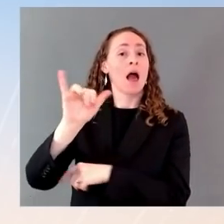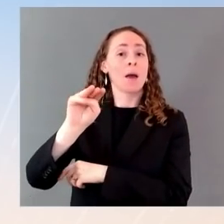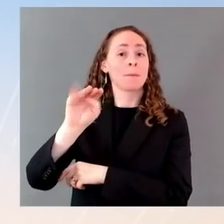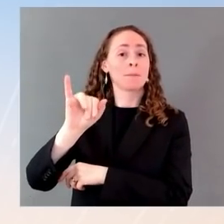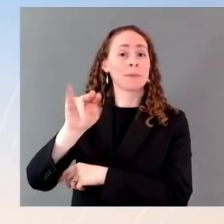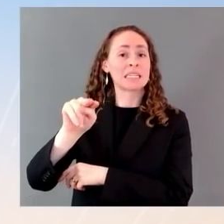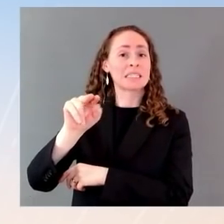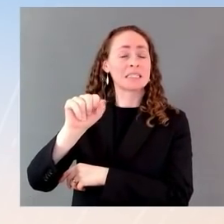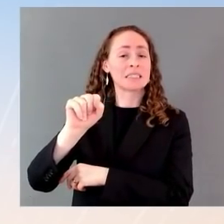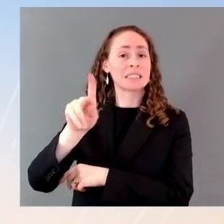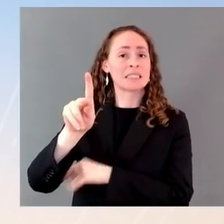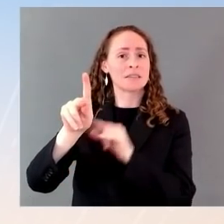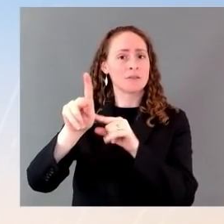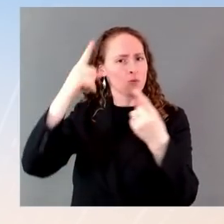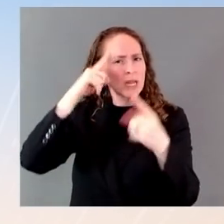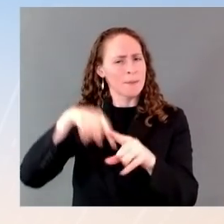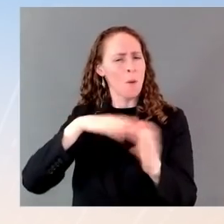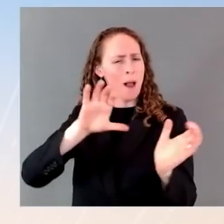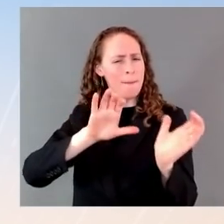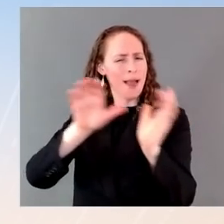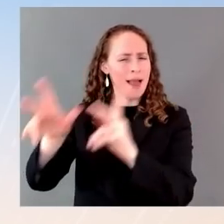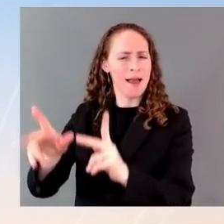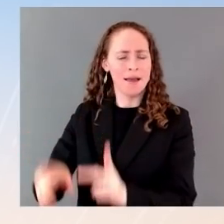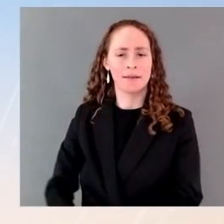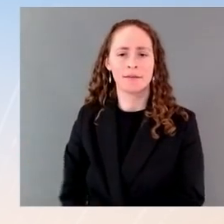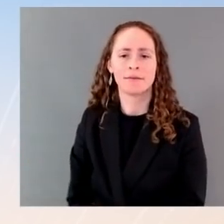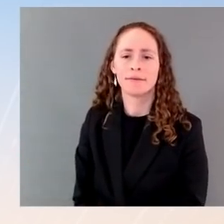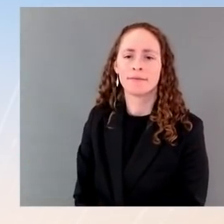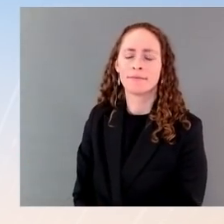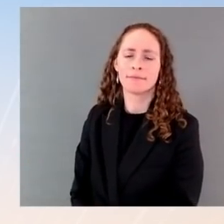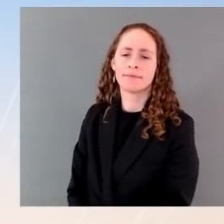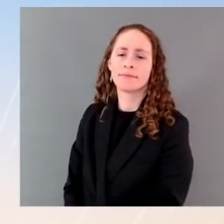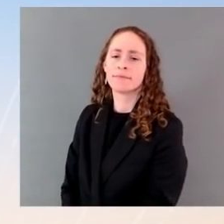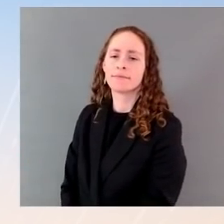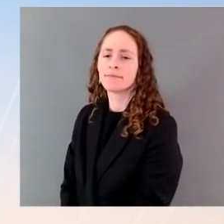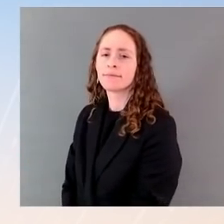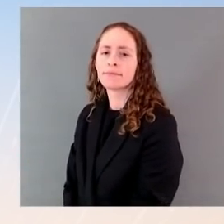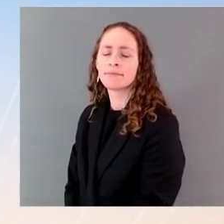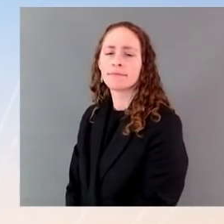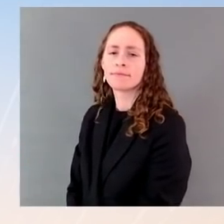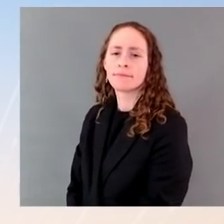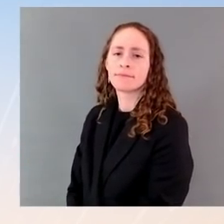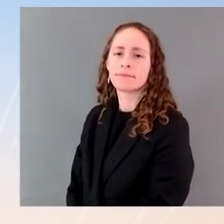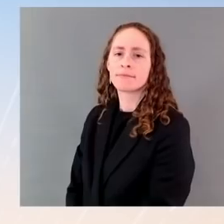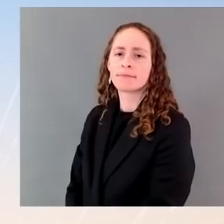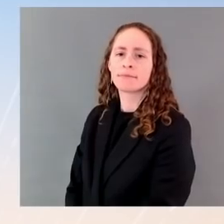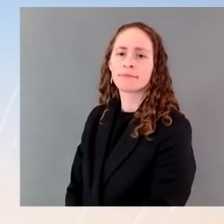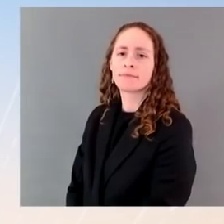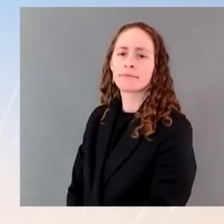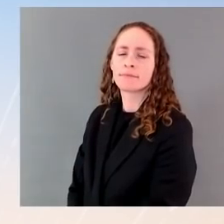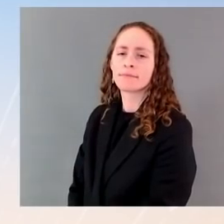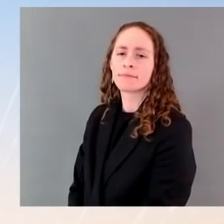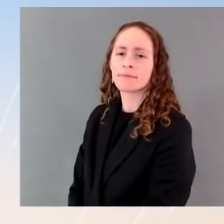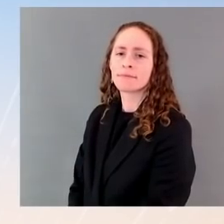They cite the fact that sanctions were eased on Nord Stream 2 and the withdrawal from Afghanistan,